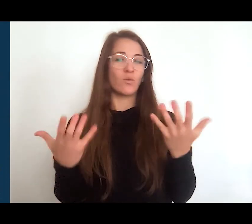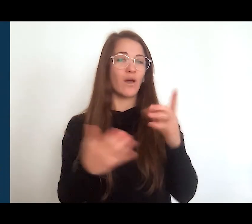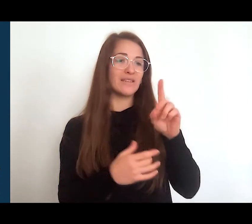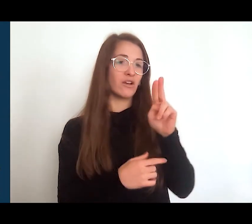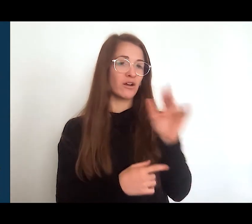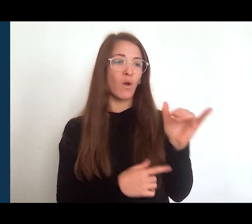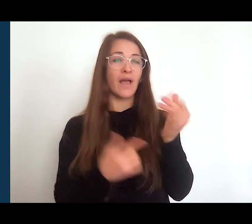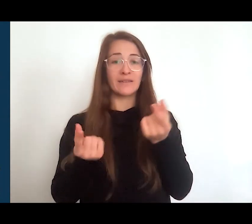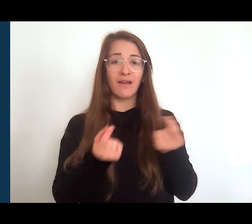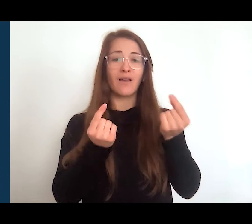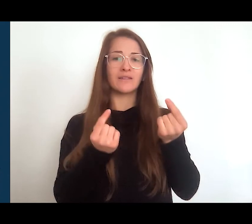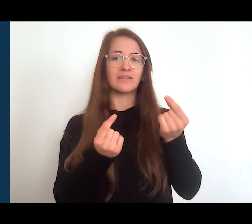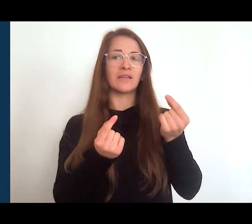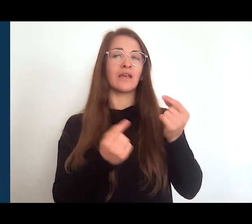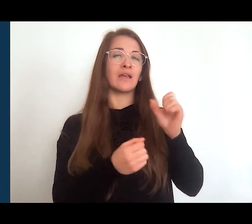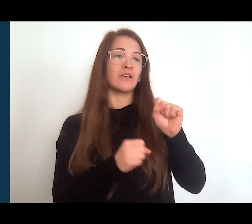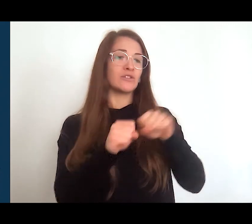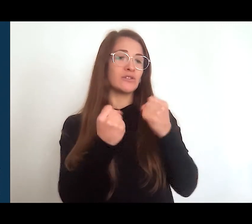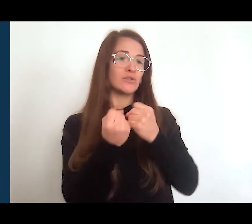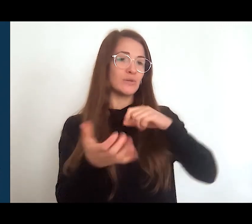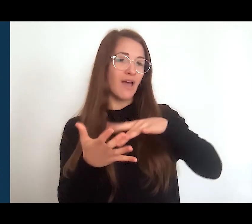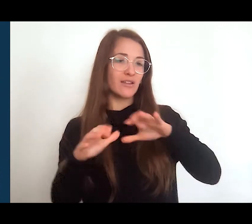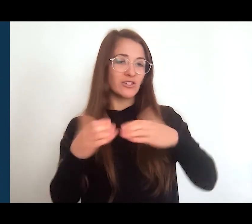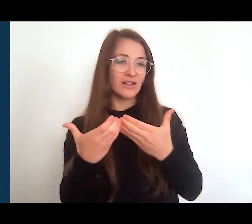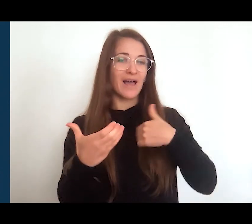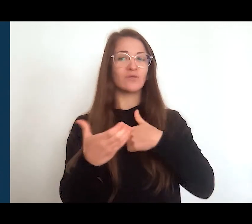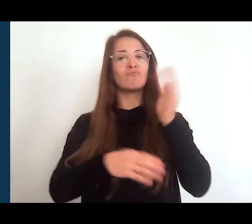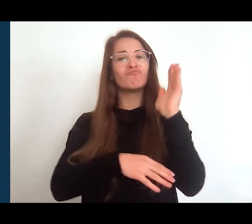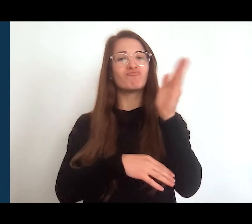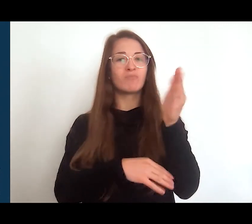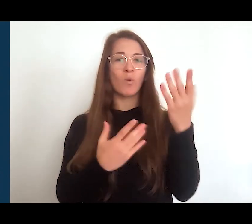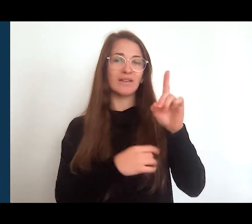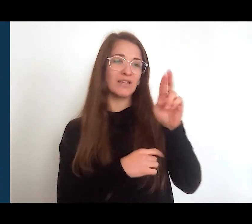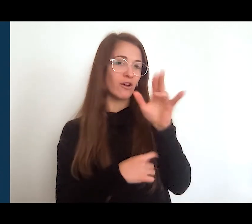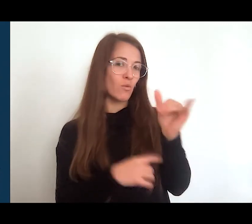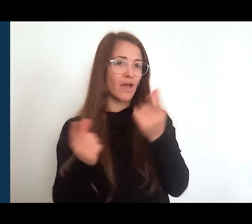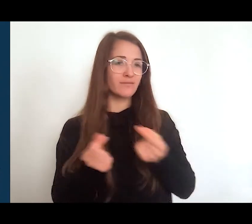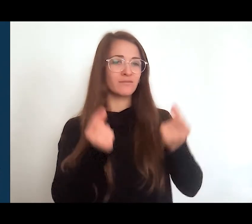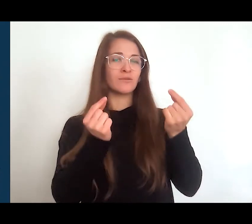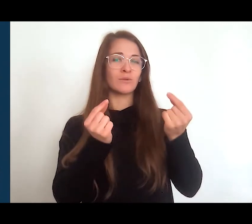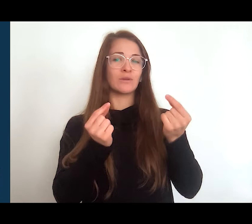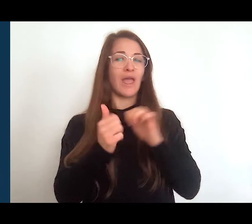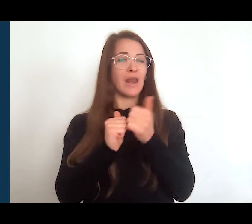LOCAL COLLEGE AND PRESENTED TO A CLASS ABOUT DRNY DOES. WE GAVE A LITTLE OVERVIEW ABOUT